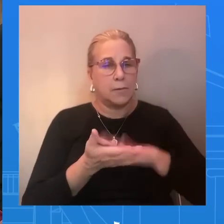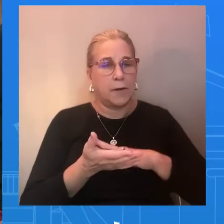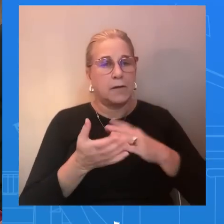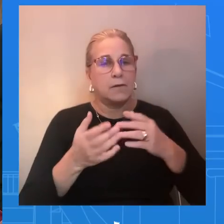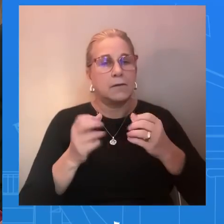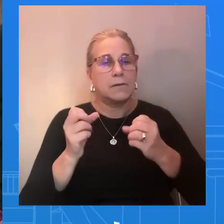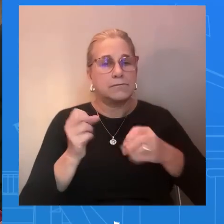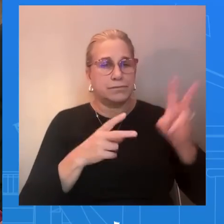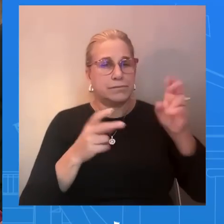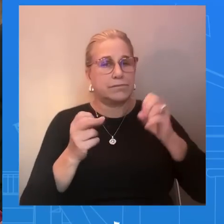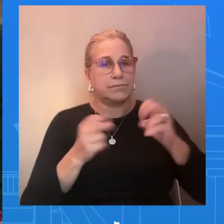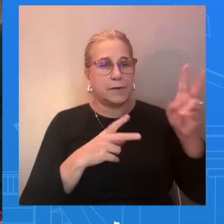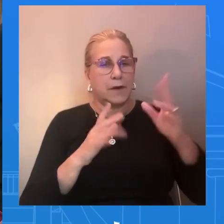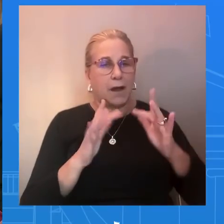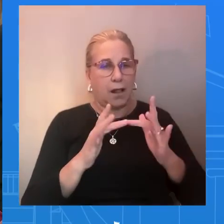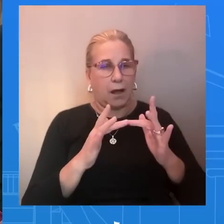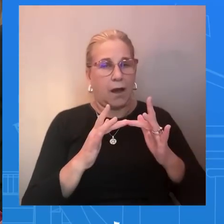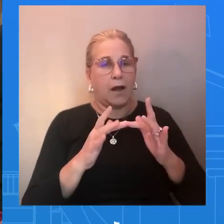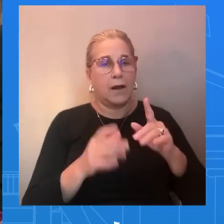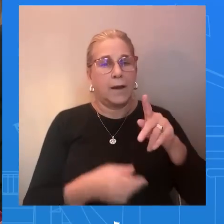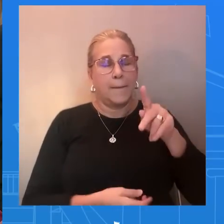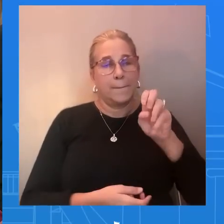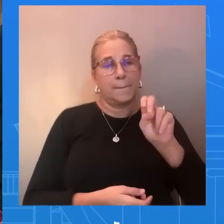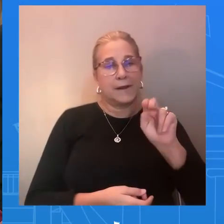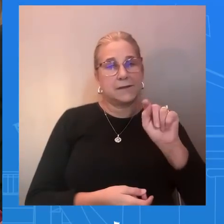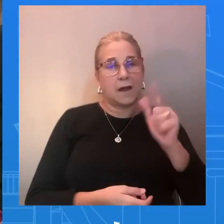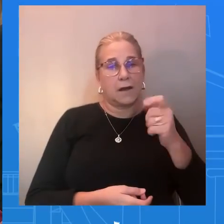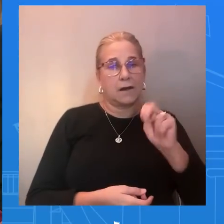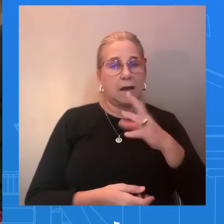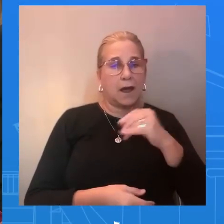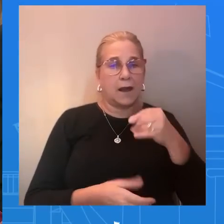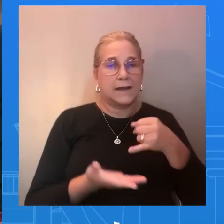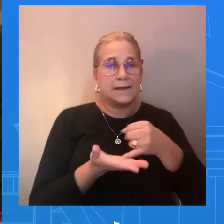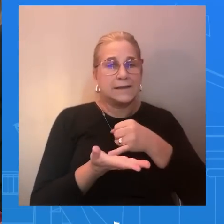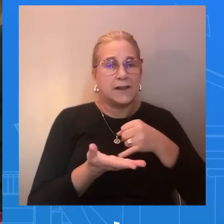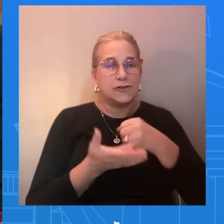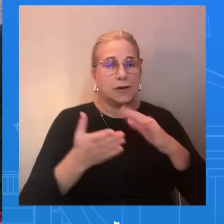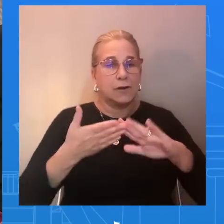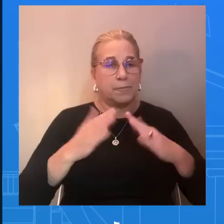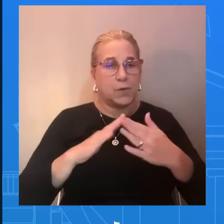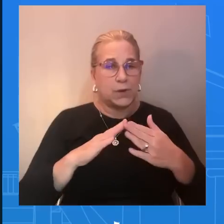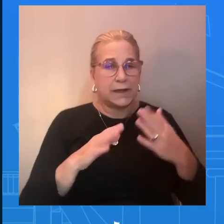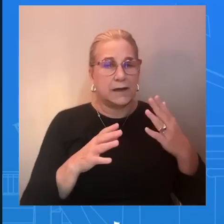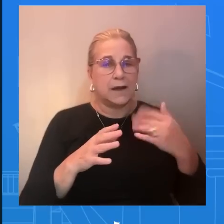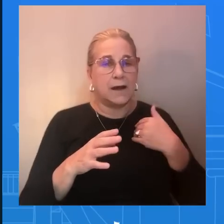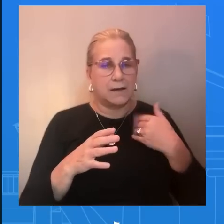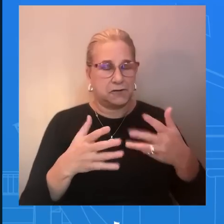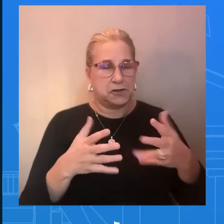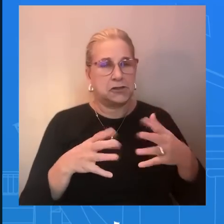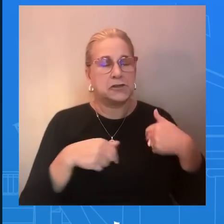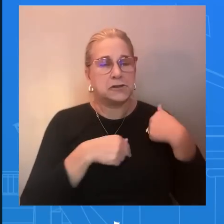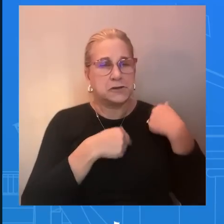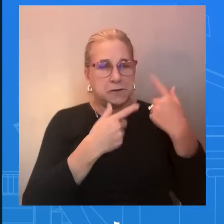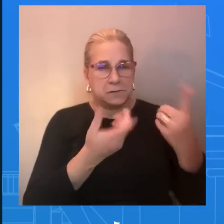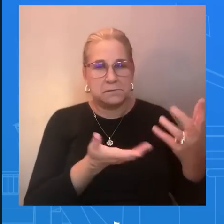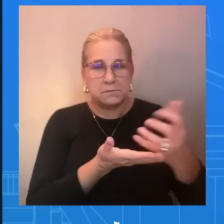done enough since then to -- Ms. Jean-Pierre: So -- The Press: -- protect -- Ms. Jean-Pierre: What I can say is -- The Press: -- this material? Ms. Jean-Pierre: -- certainly we are aware of --